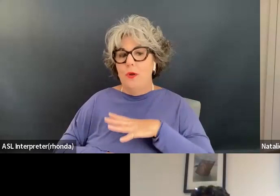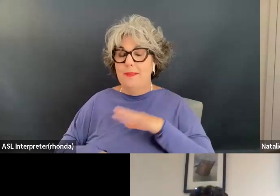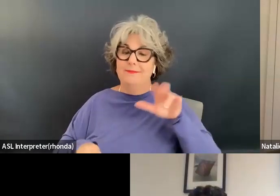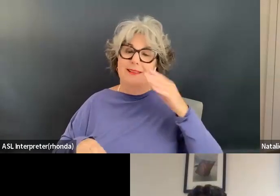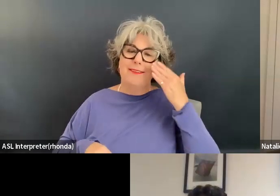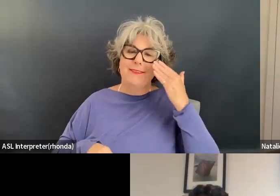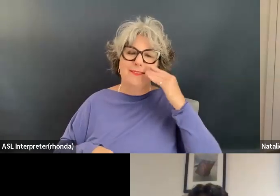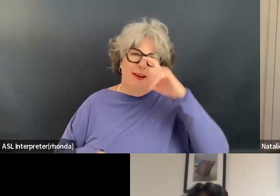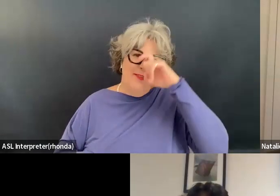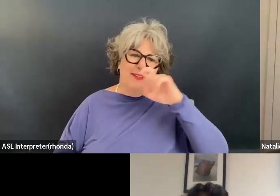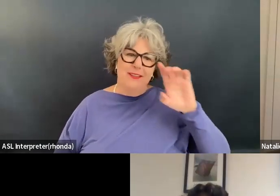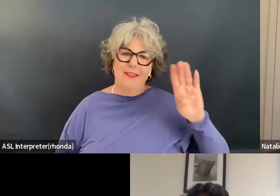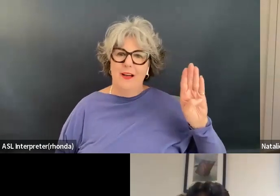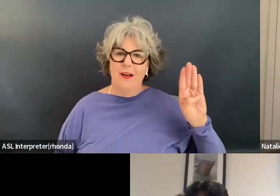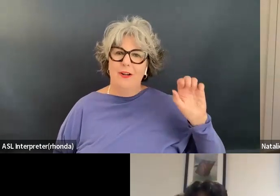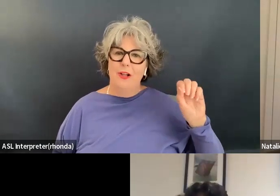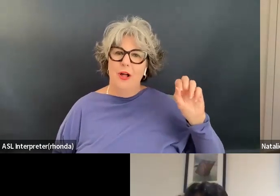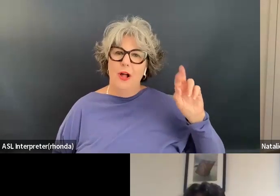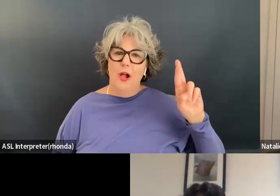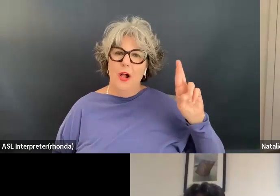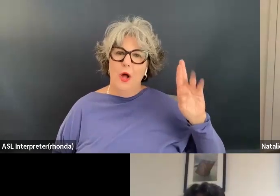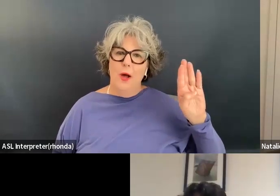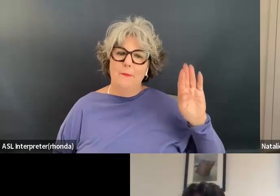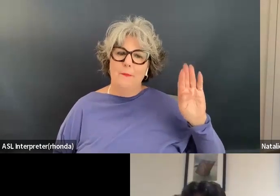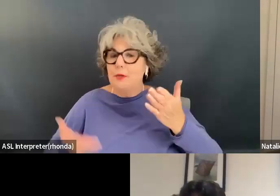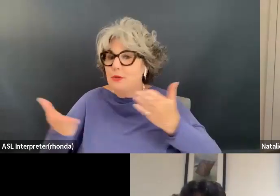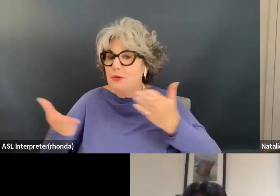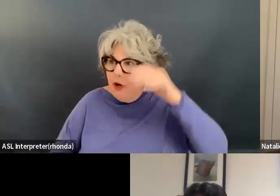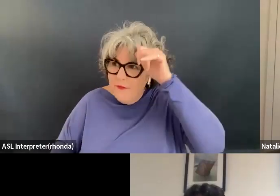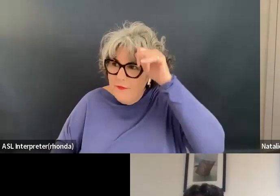and all the time serving men's, sorry, like sexually,